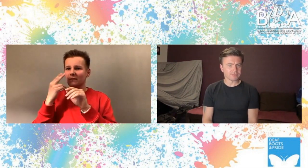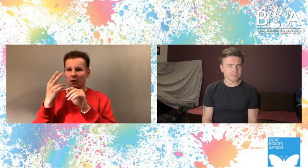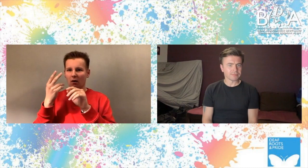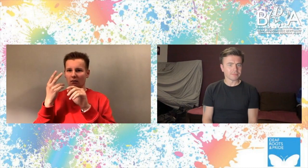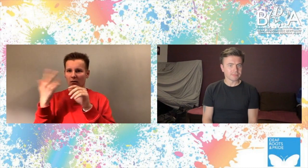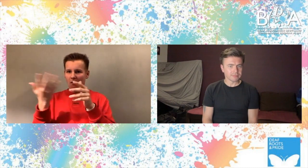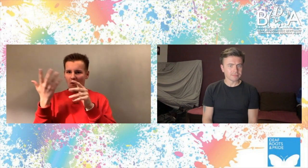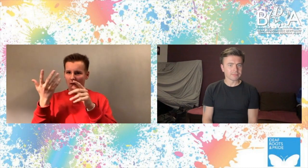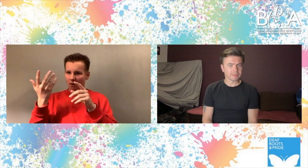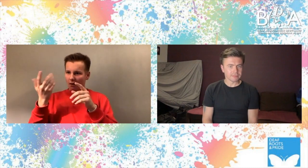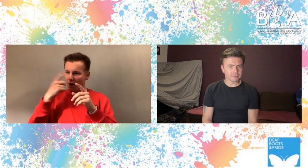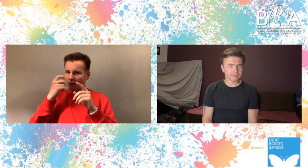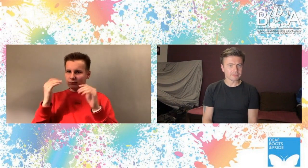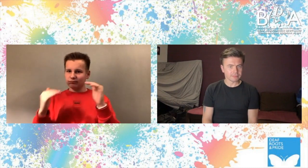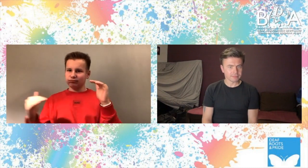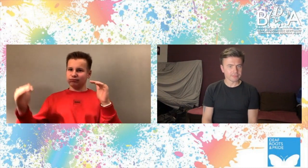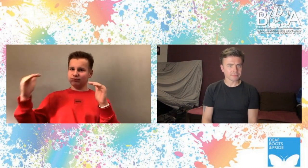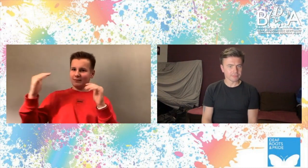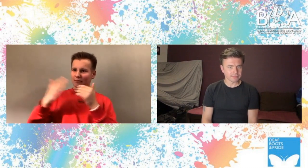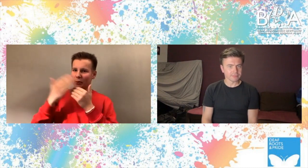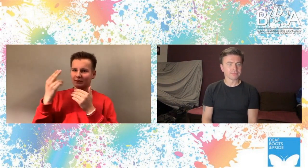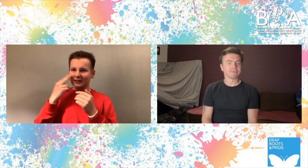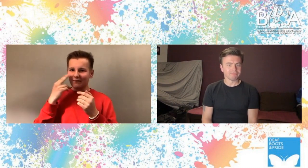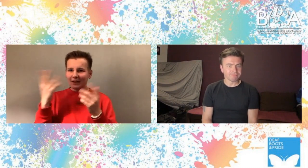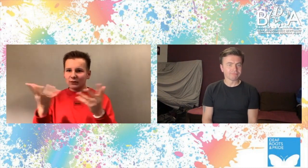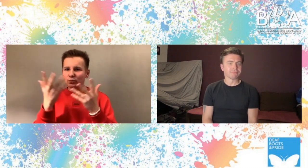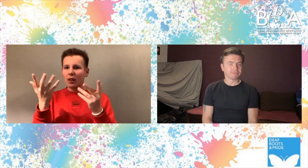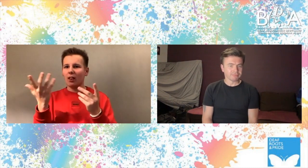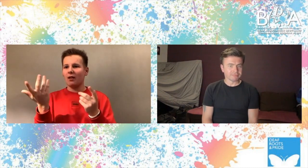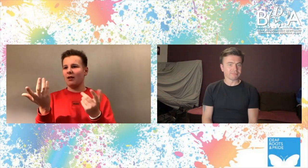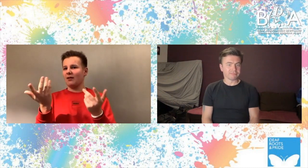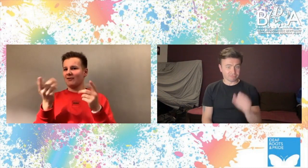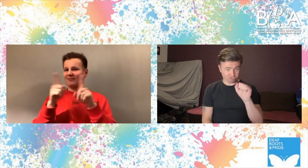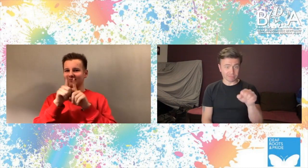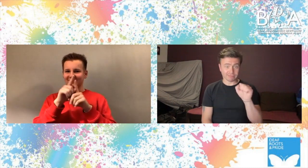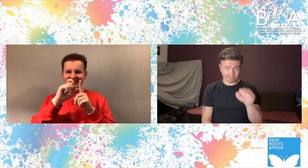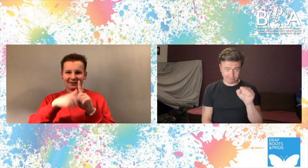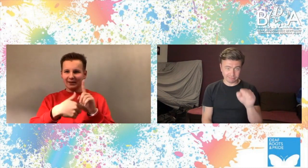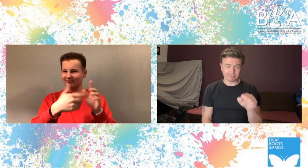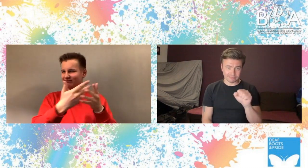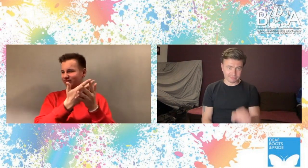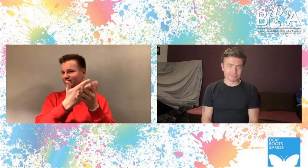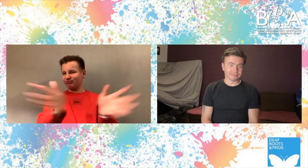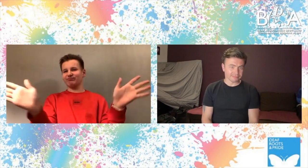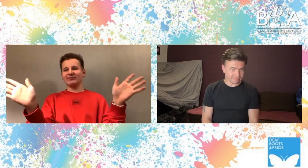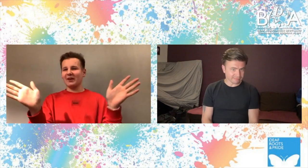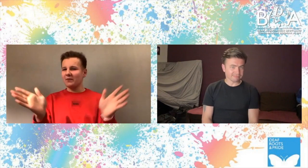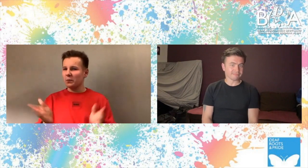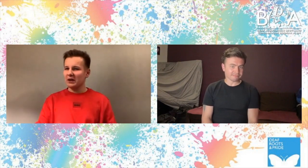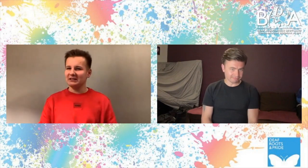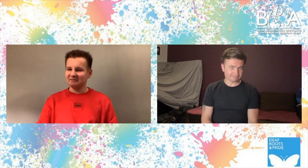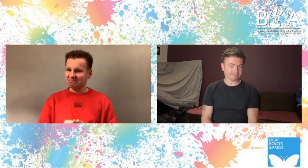to get involved and progress. Disabled people too, it doesn’t matter.